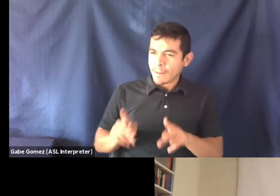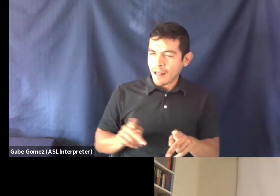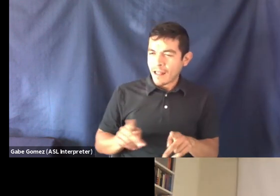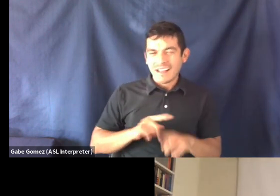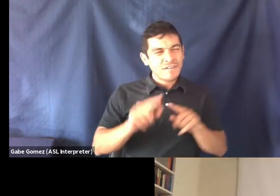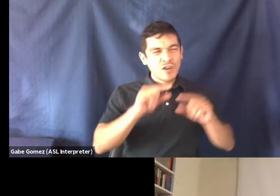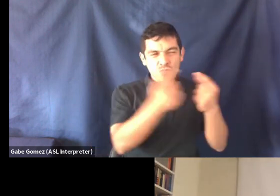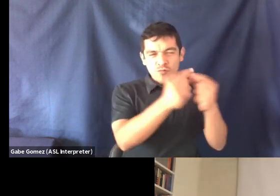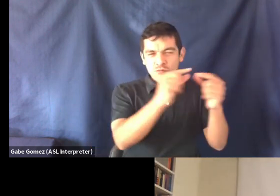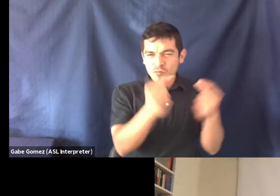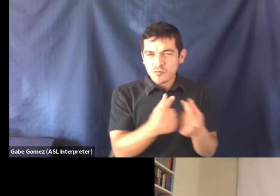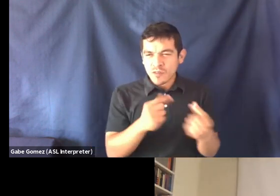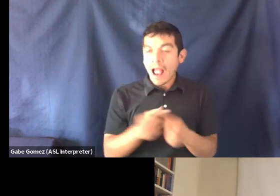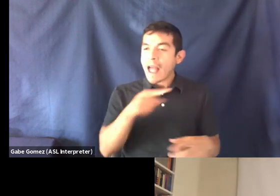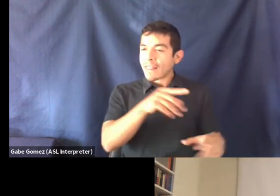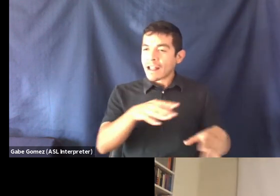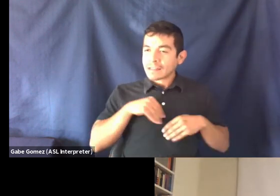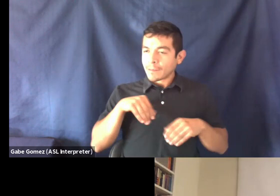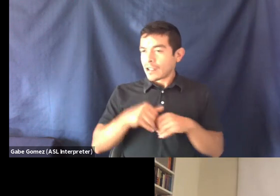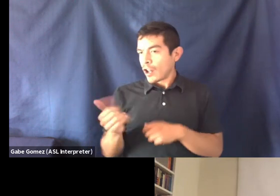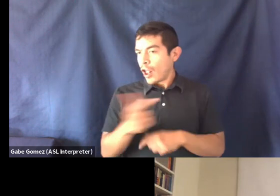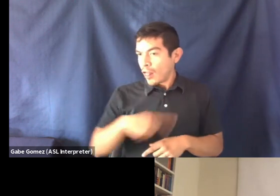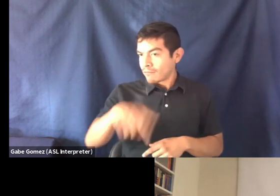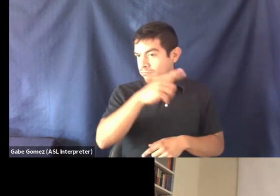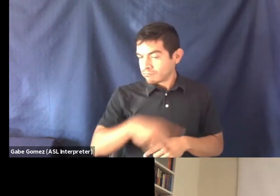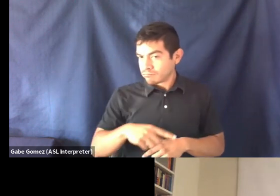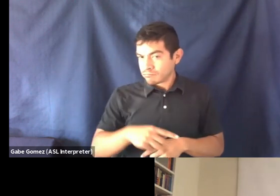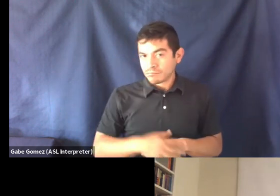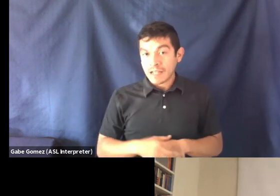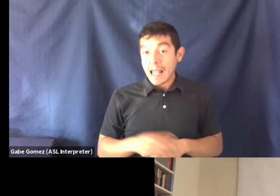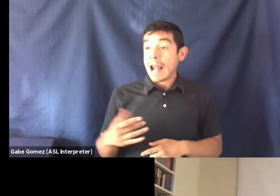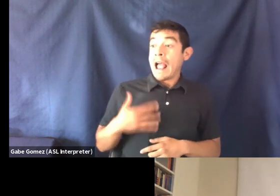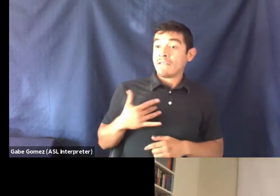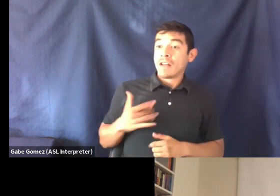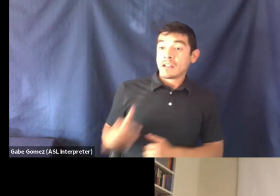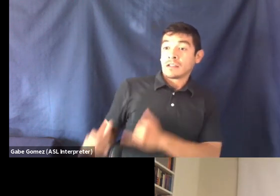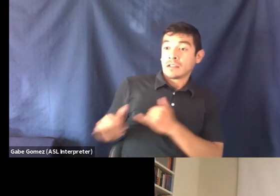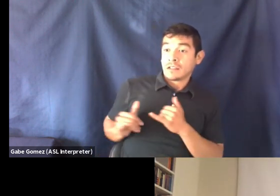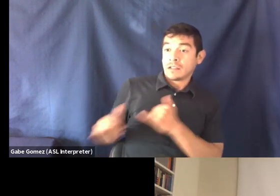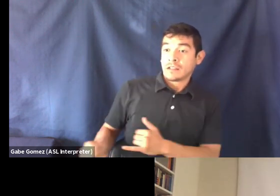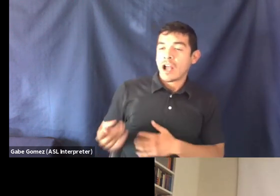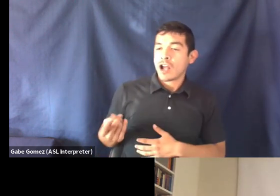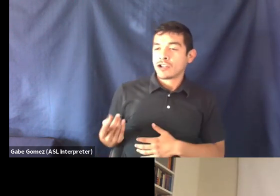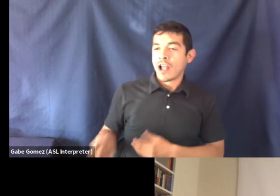And they're accepted in many, many places. And I felt like the dogs kind of gave that passport to me